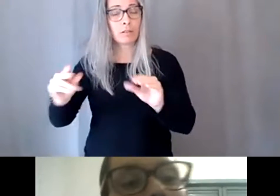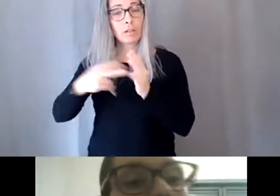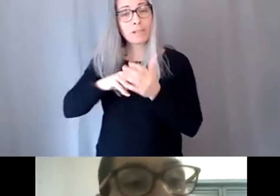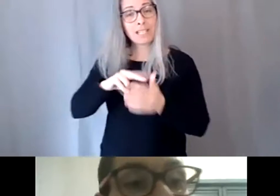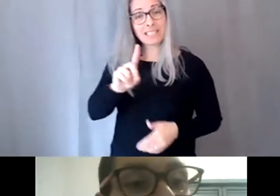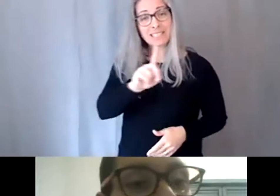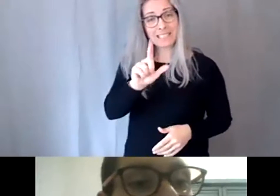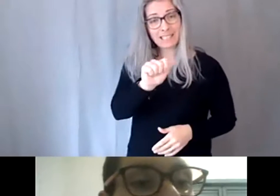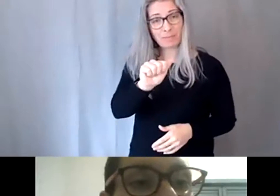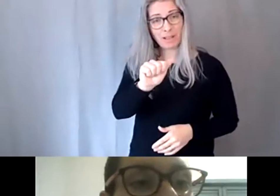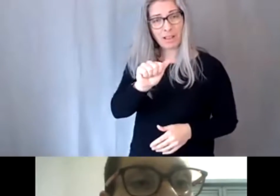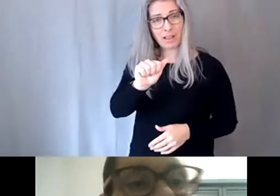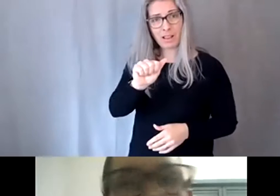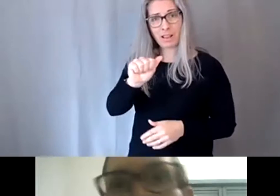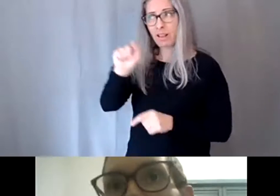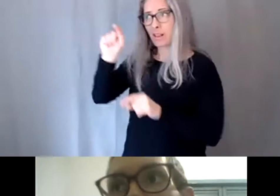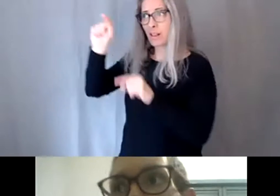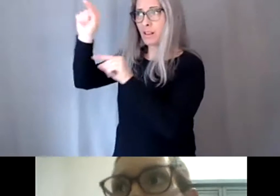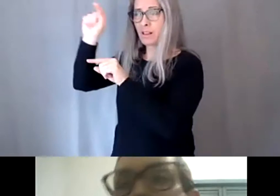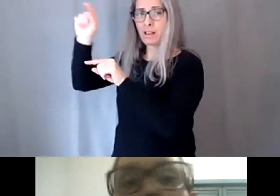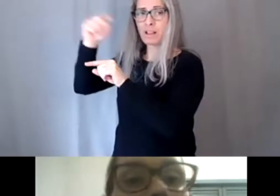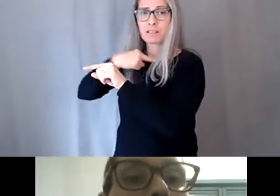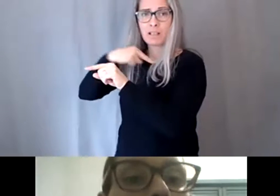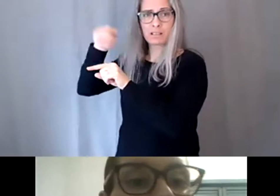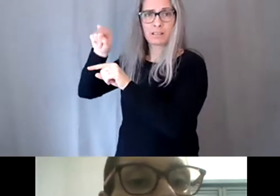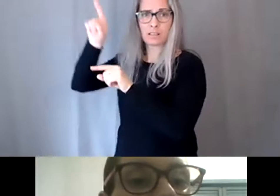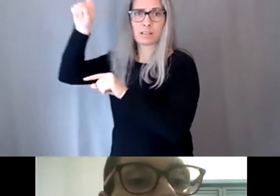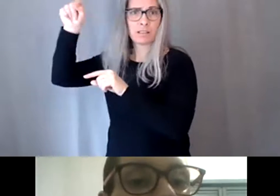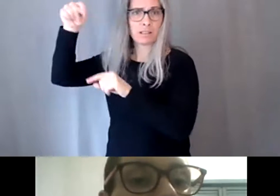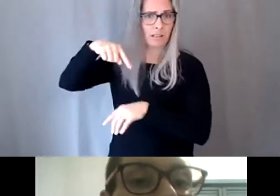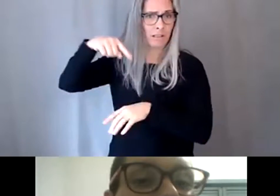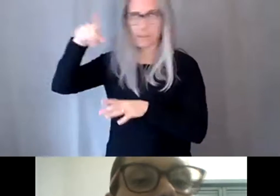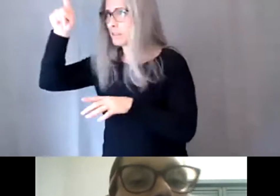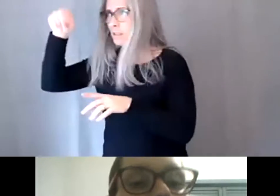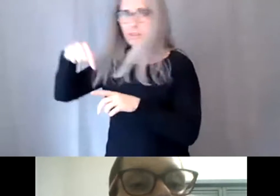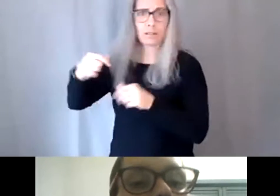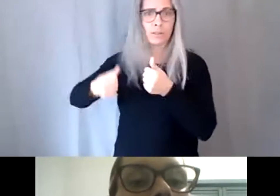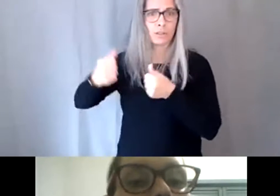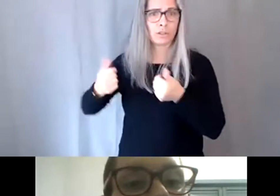are in the middle of this political issues that are involving the